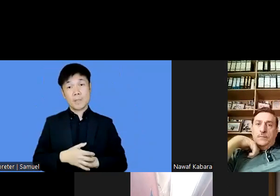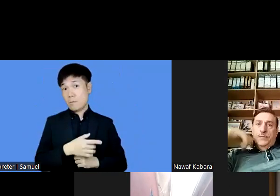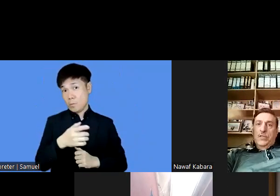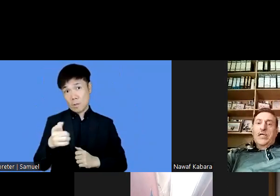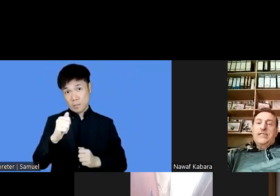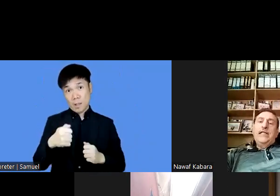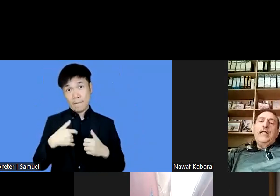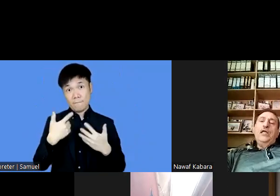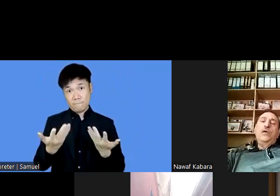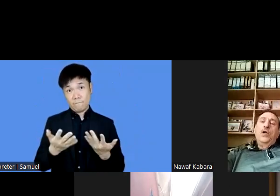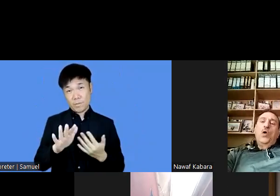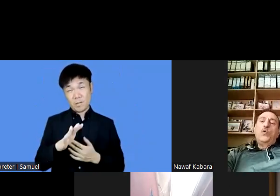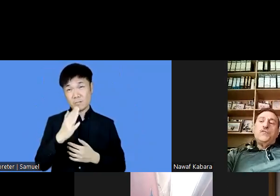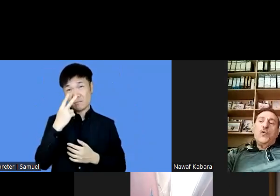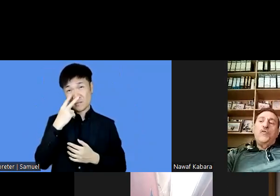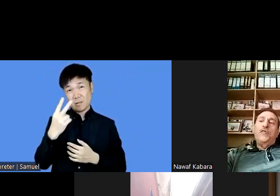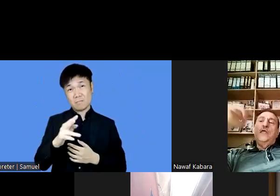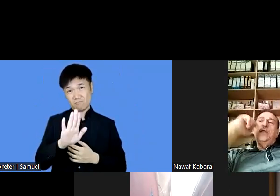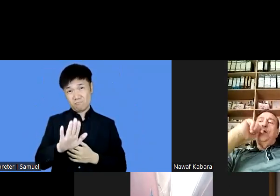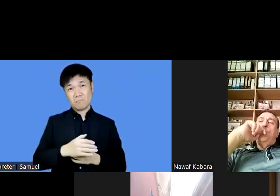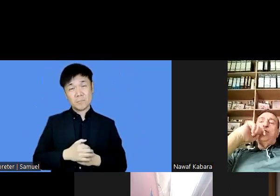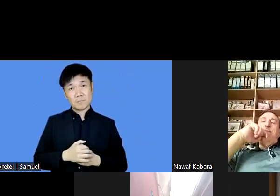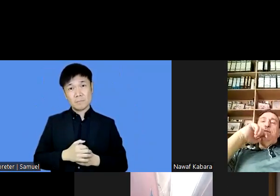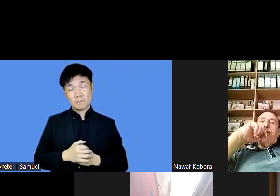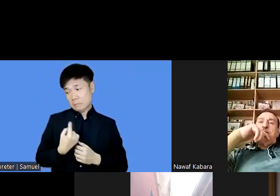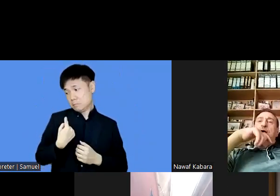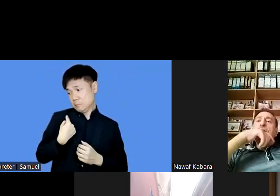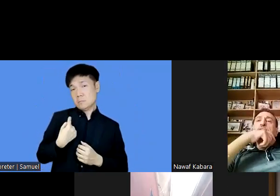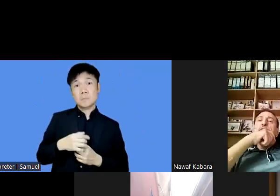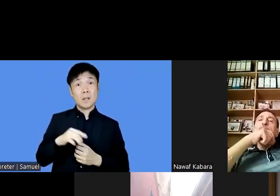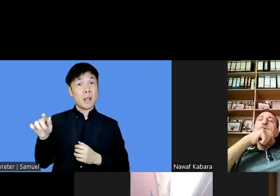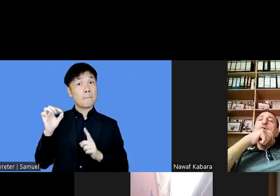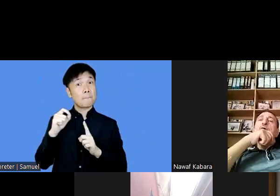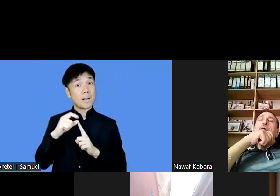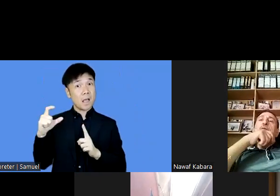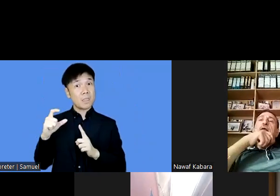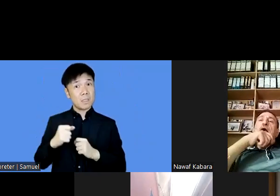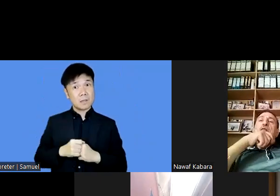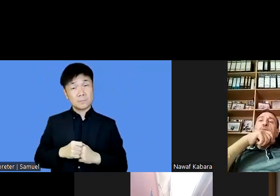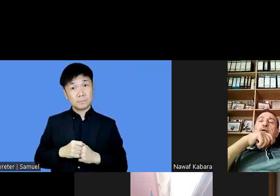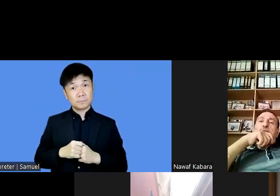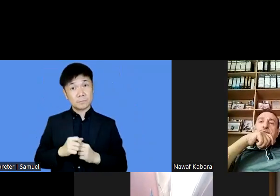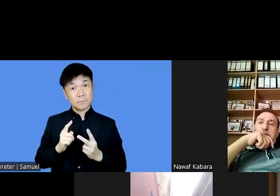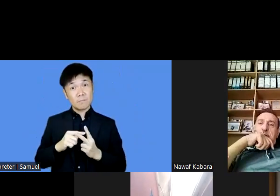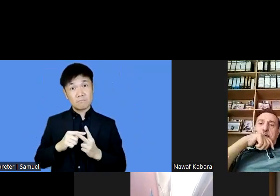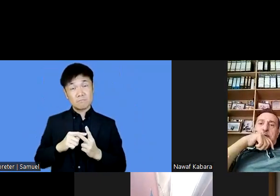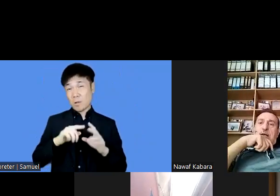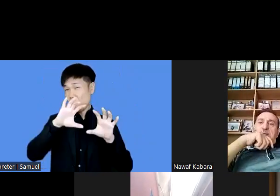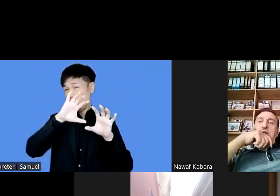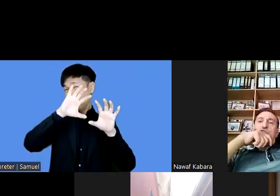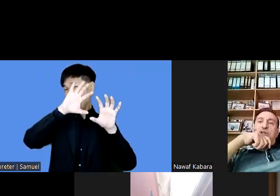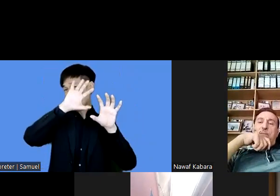Just lately we saw the, what happened in Pakistan and many other places as a result of climate